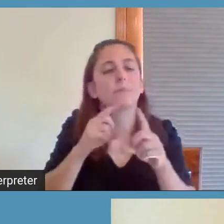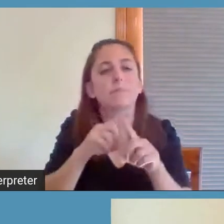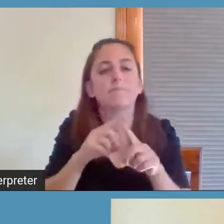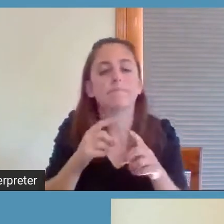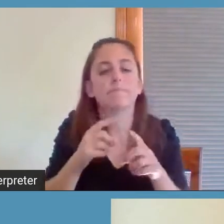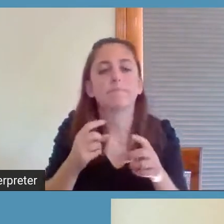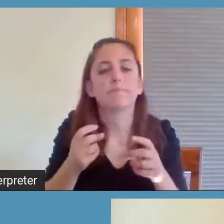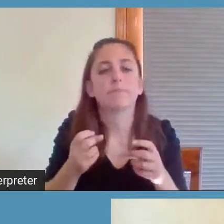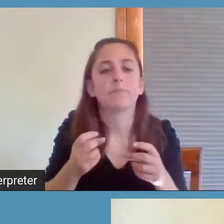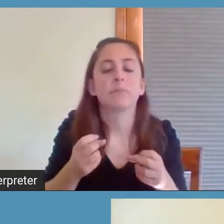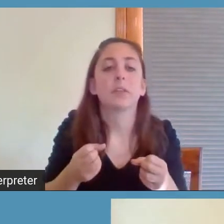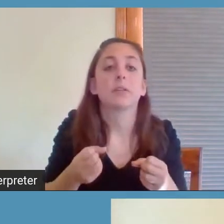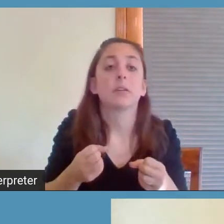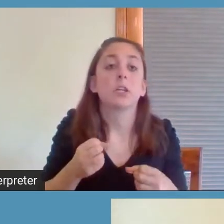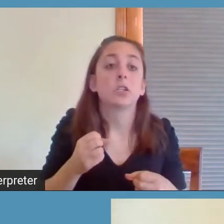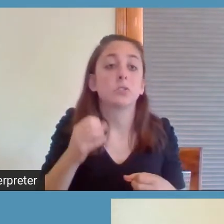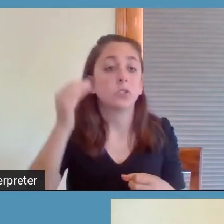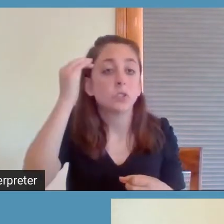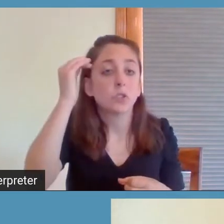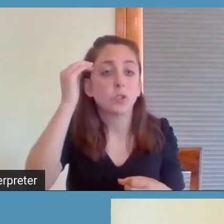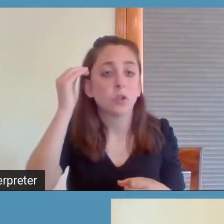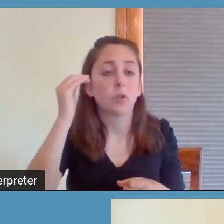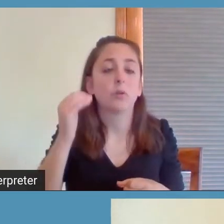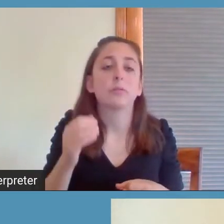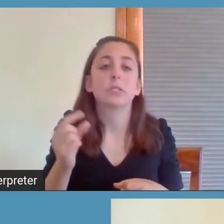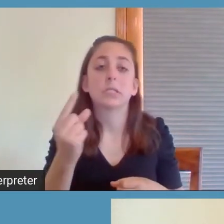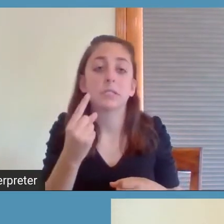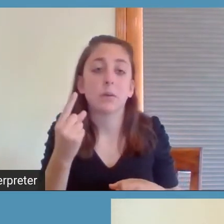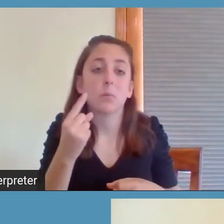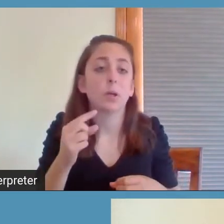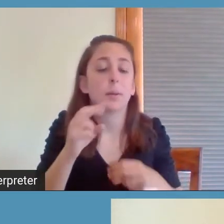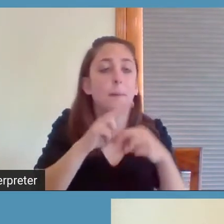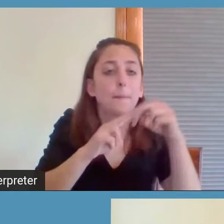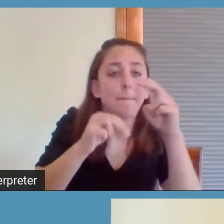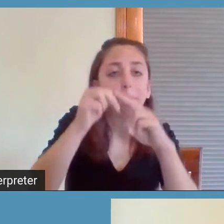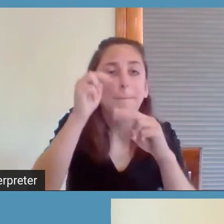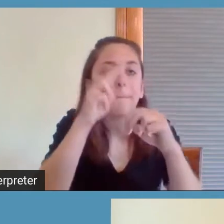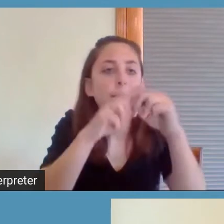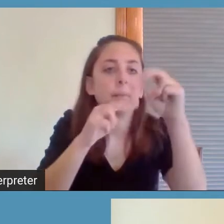house or know someone who can build it from scratch it usually tends to be the best bet